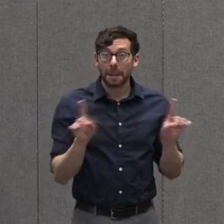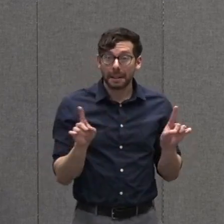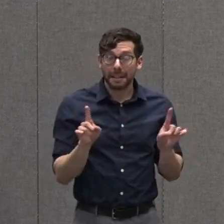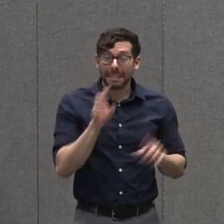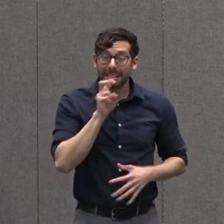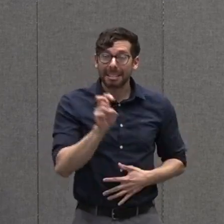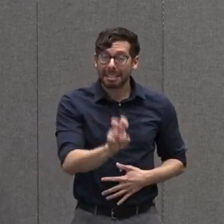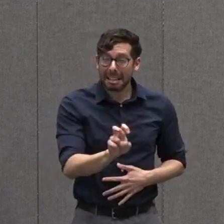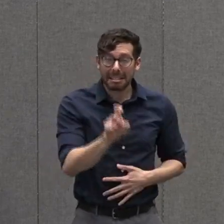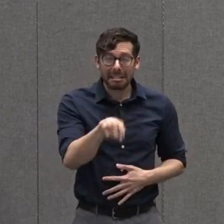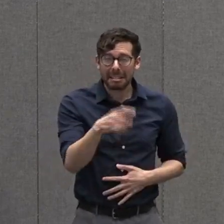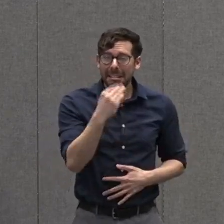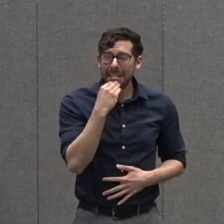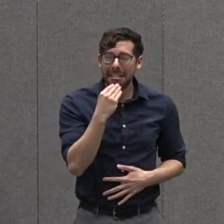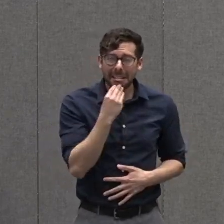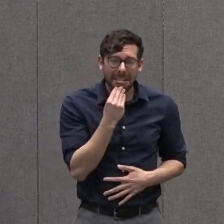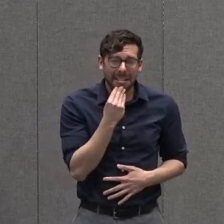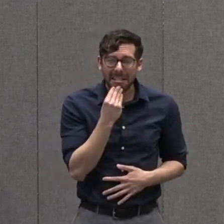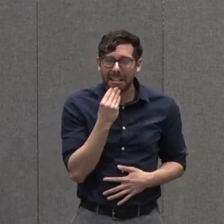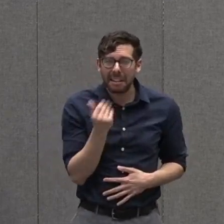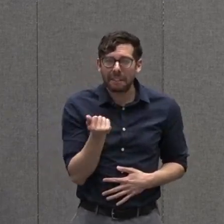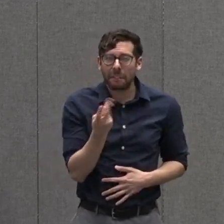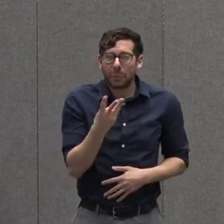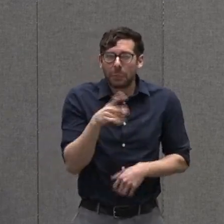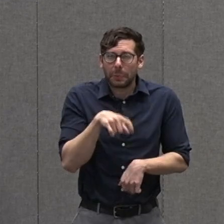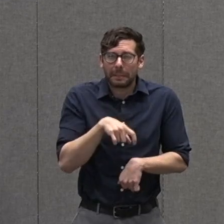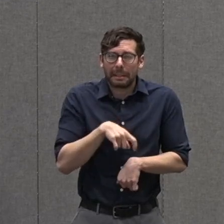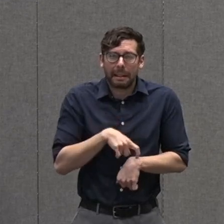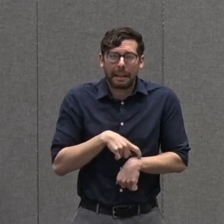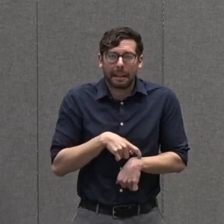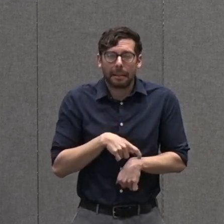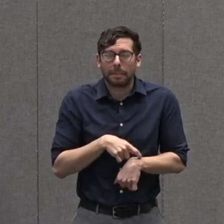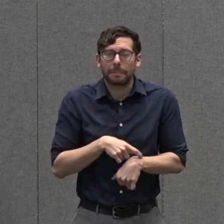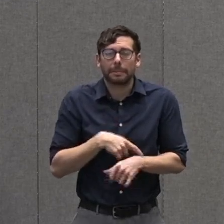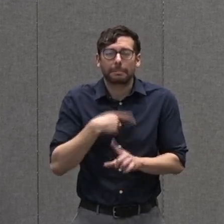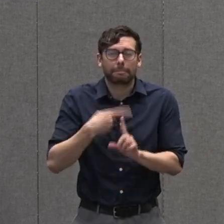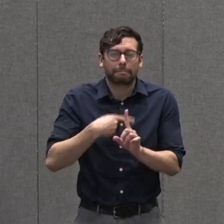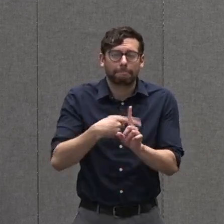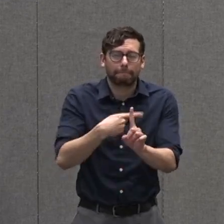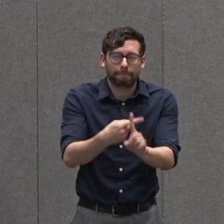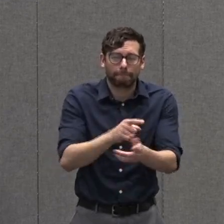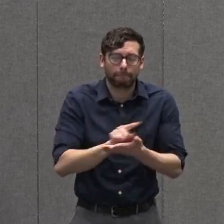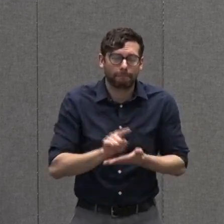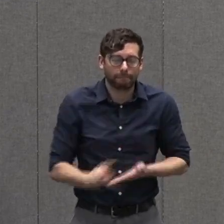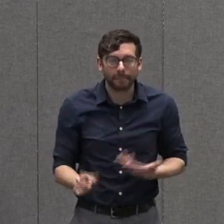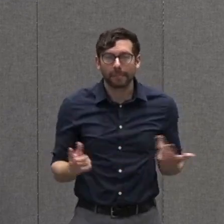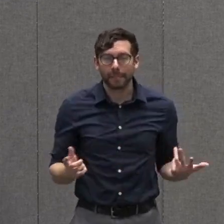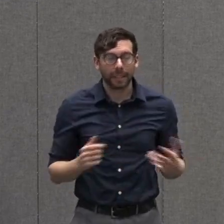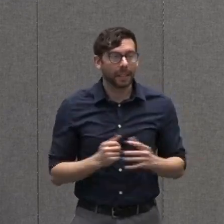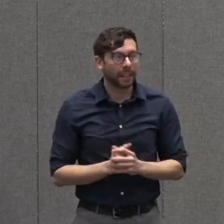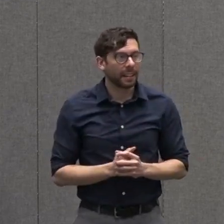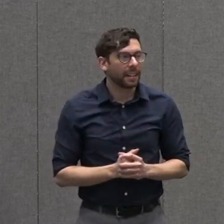So, he's very interested in that water bottle. And now, he's looking at me like, "Who's she? "I wanna see what she's doing."